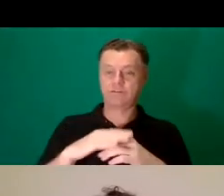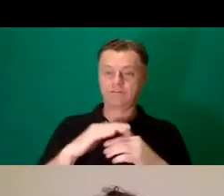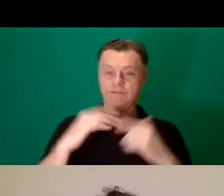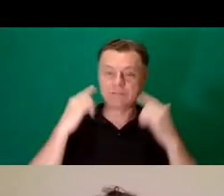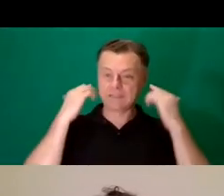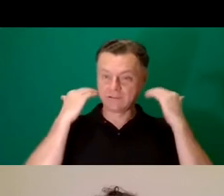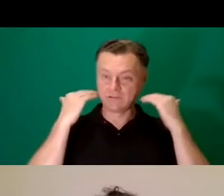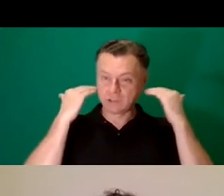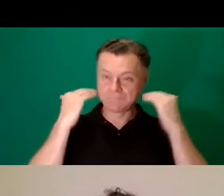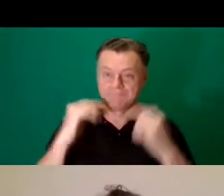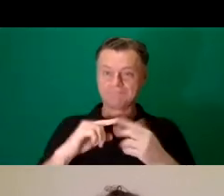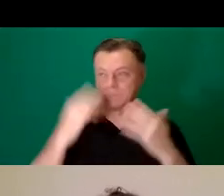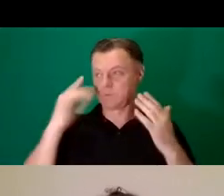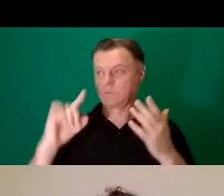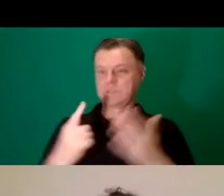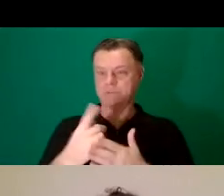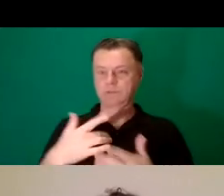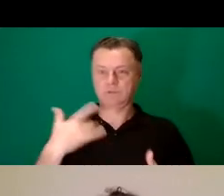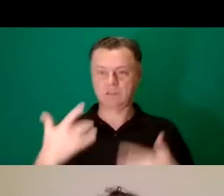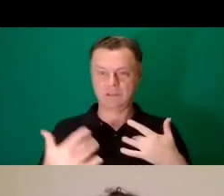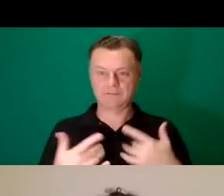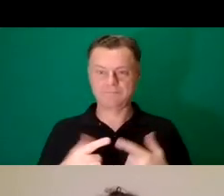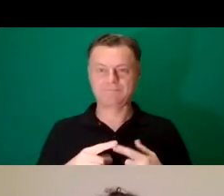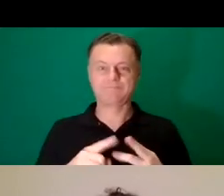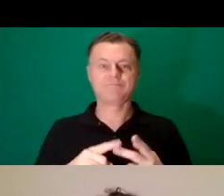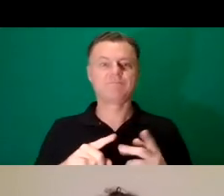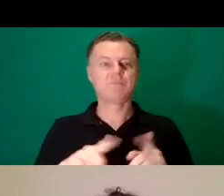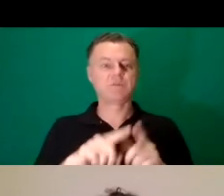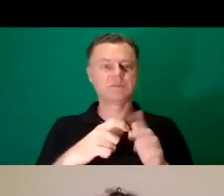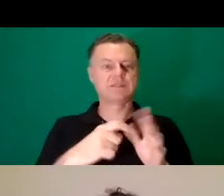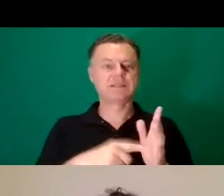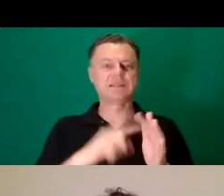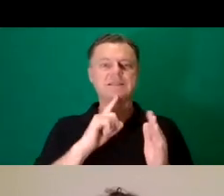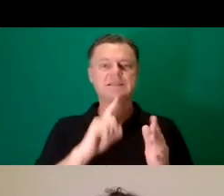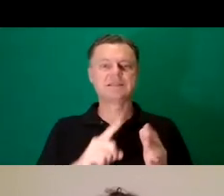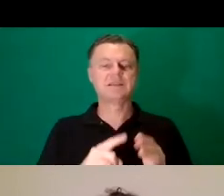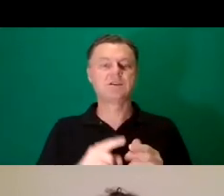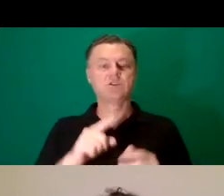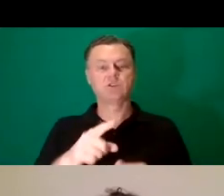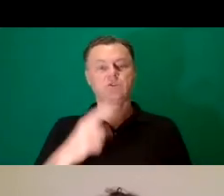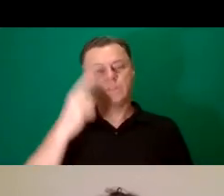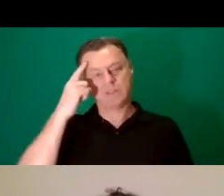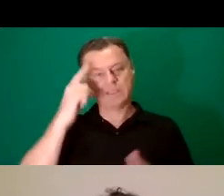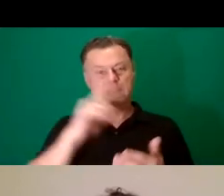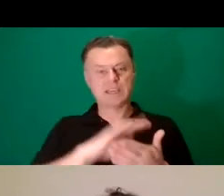what's happening to what you were saying, Kate, about you think hard of hearing and you